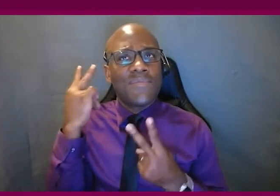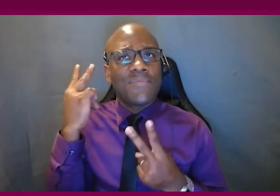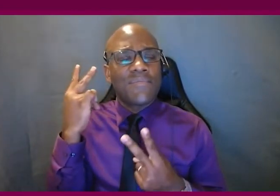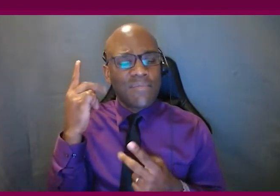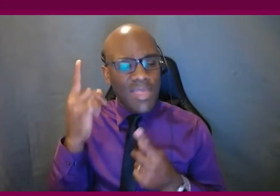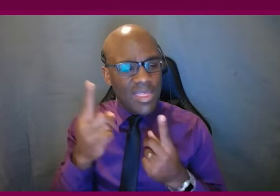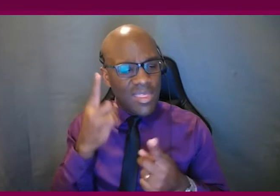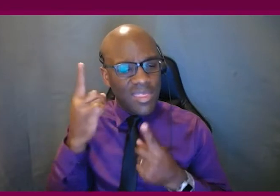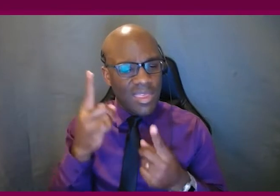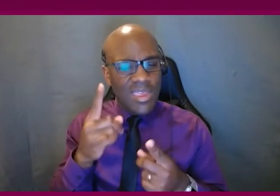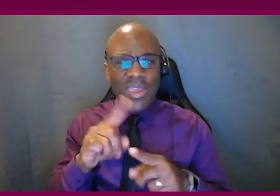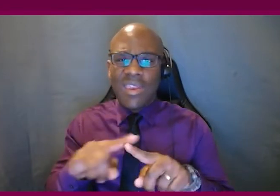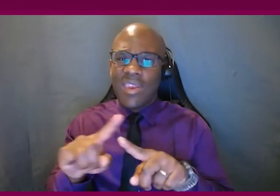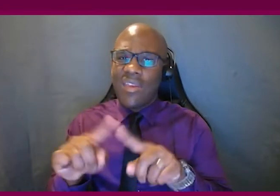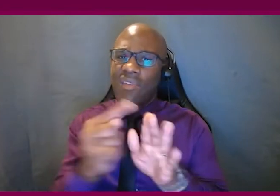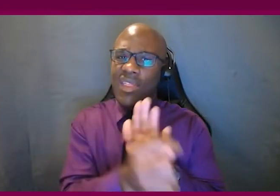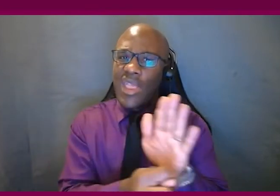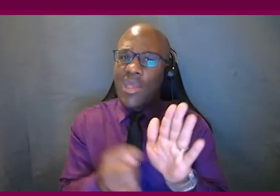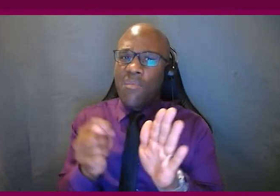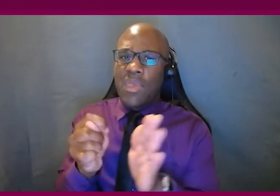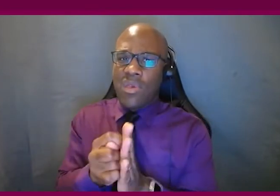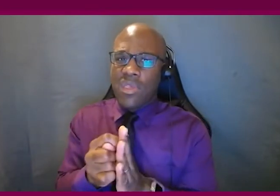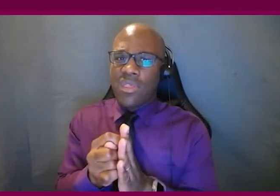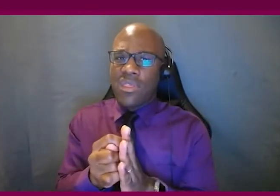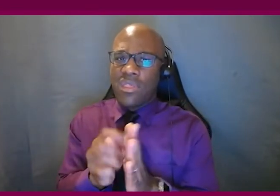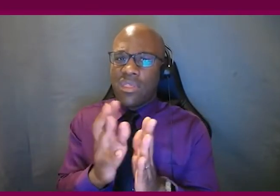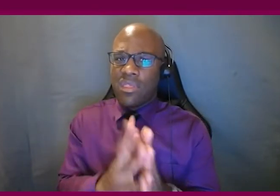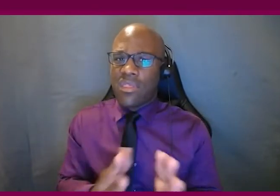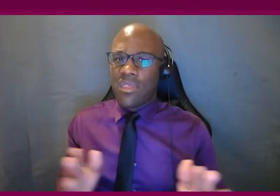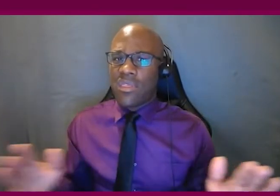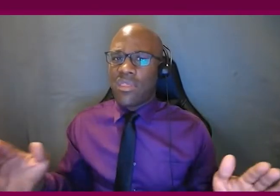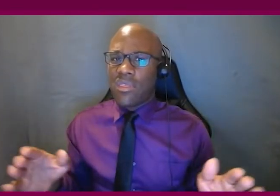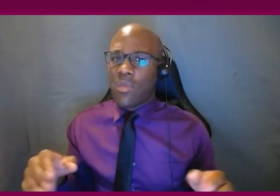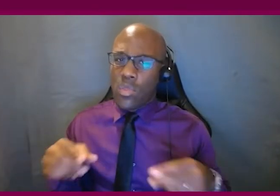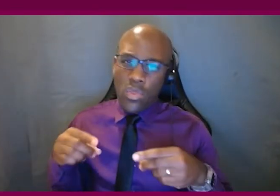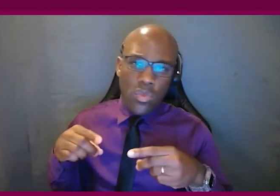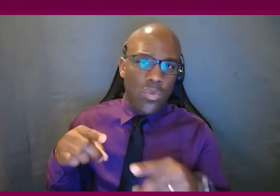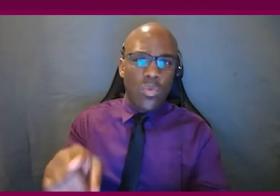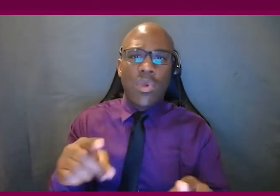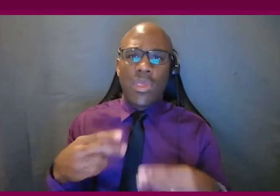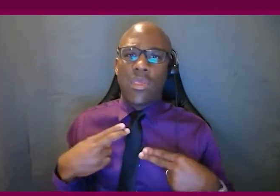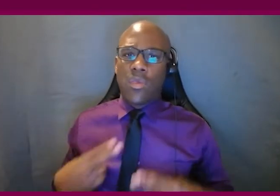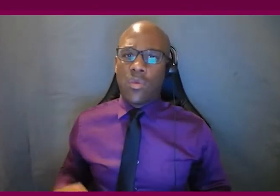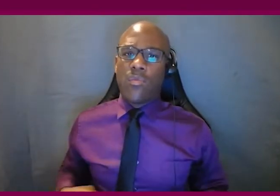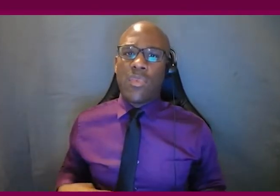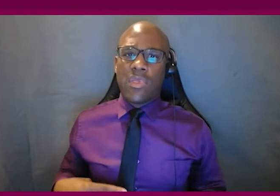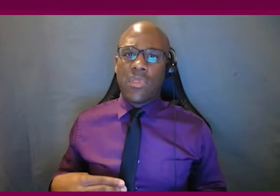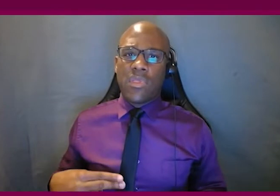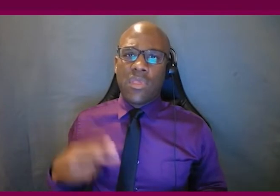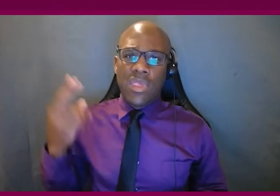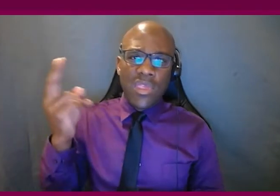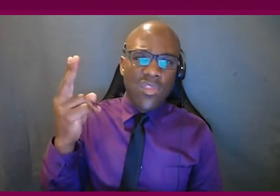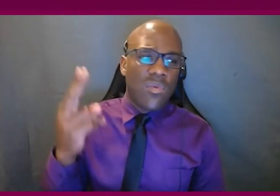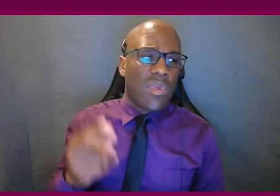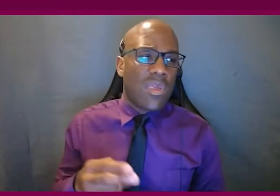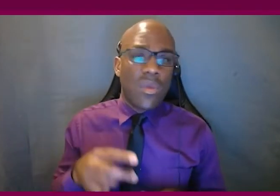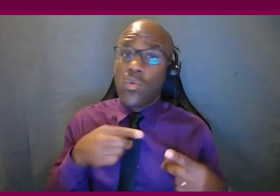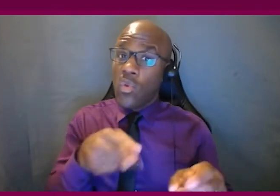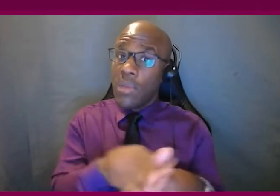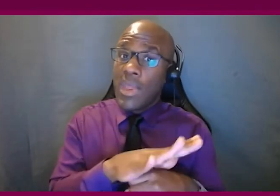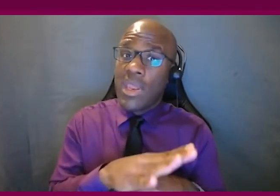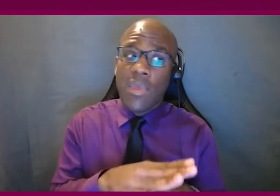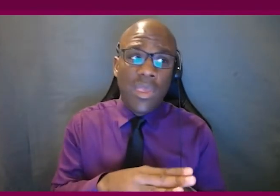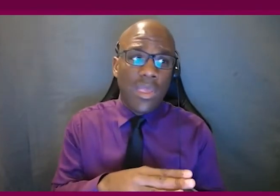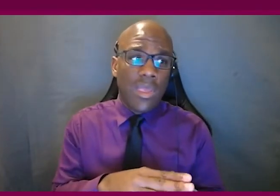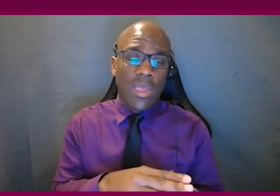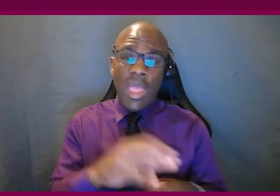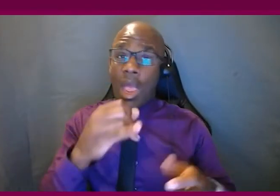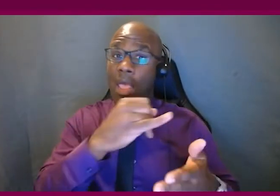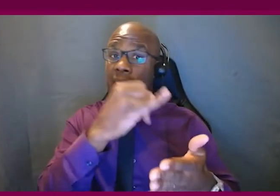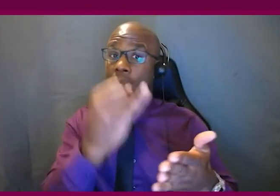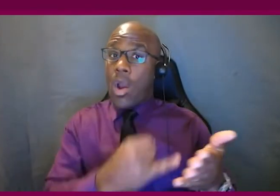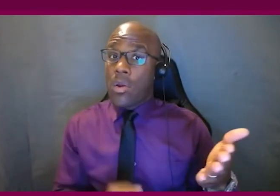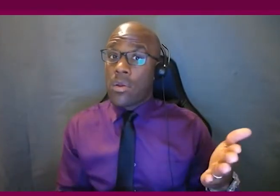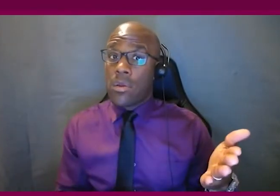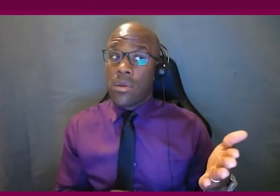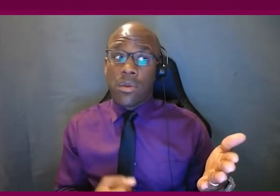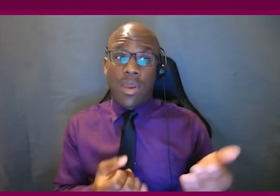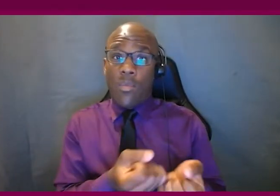has come from that because of that need to express, that need to just emote an experience